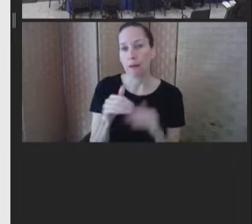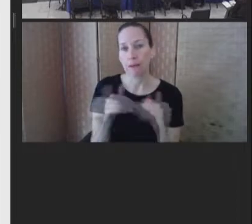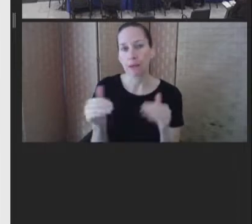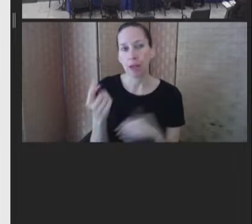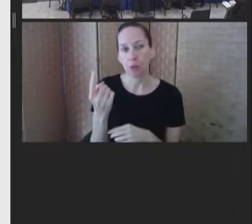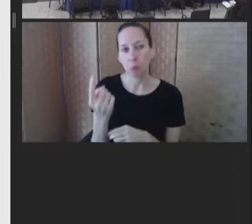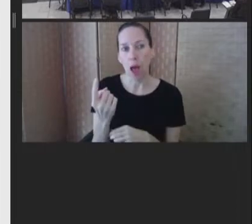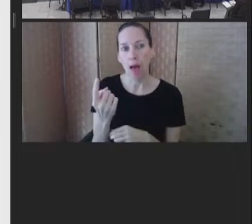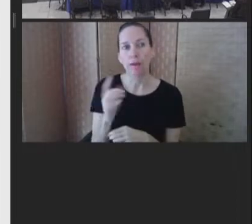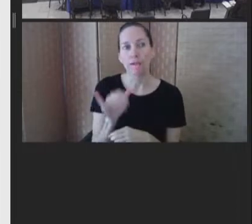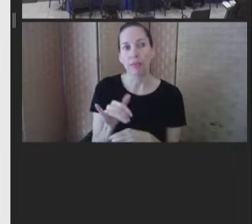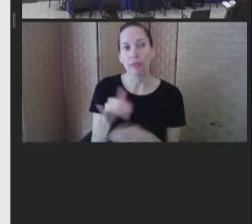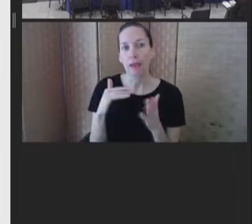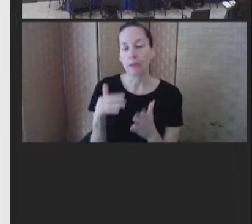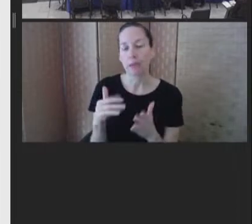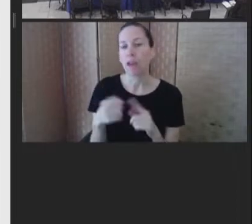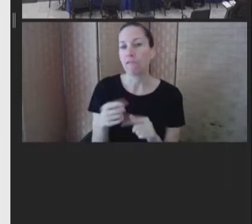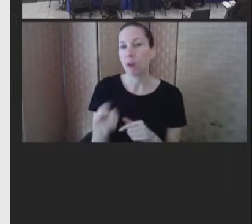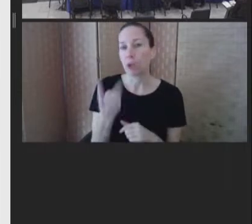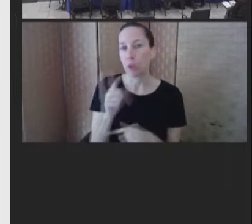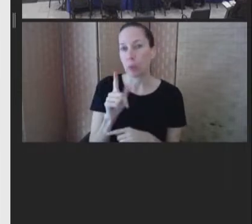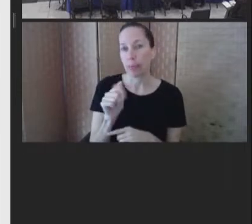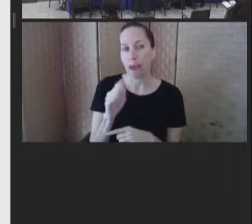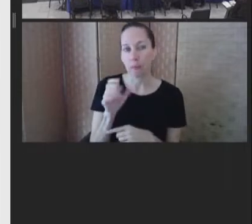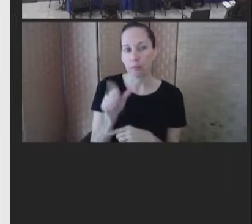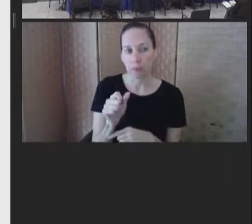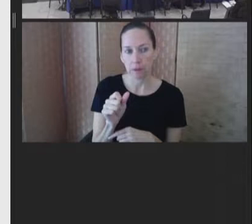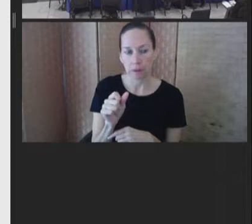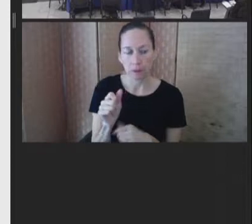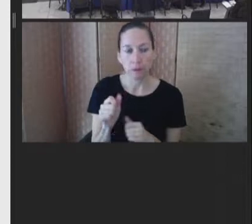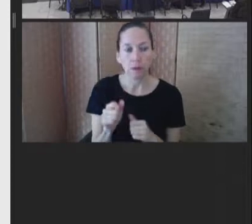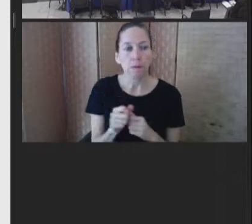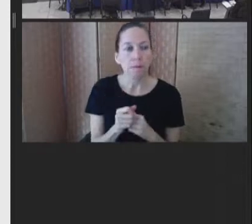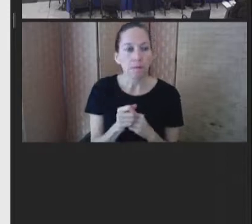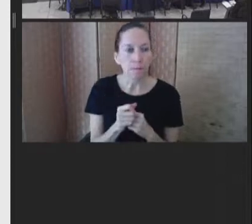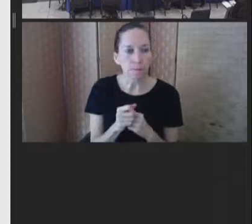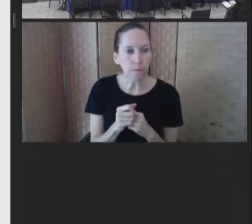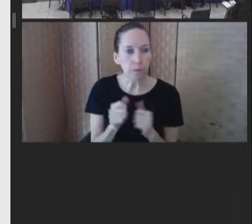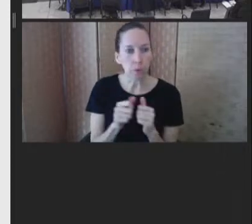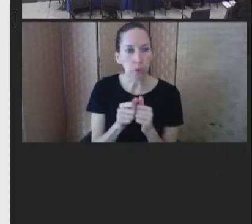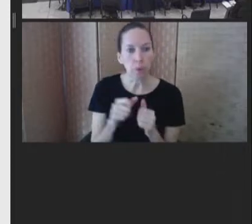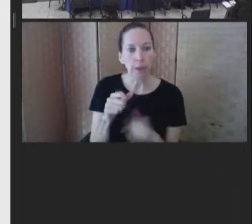study from two labs, with pseudo neutralization titers. We also have antigen cartography and